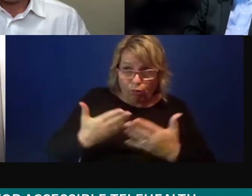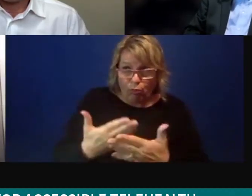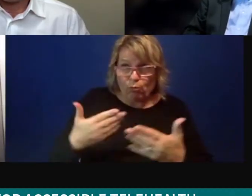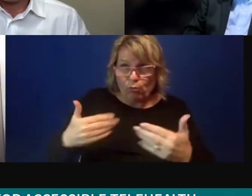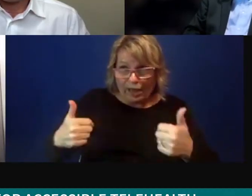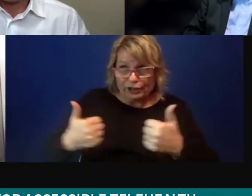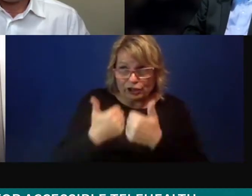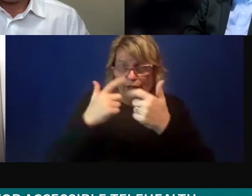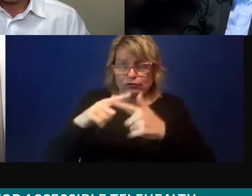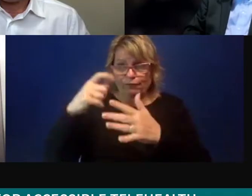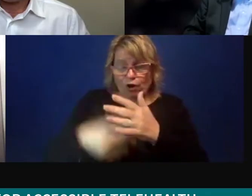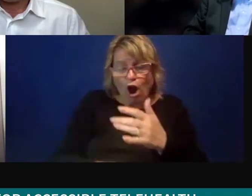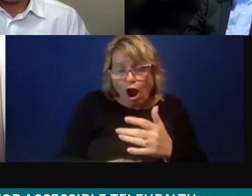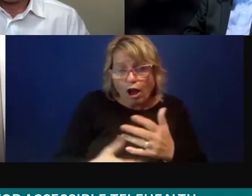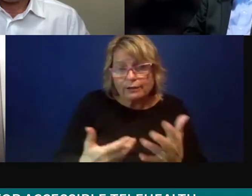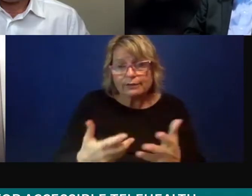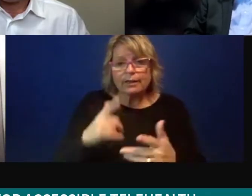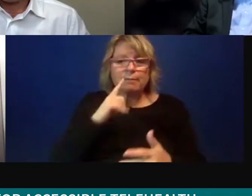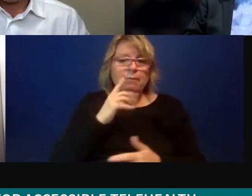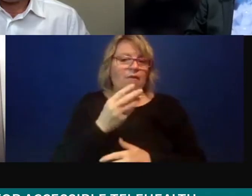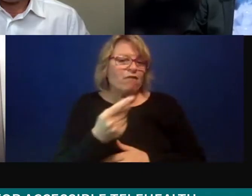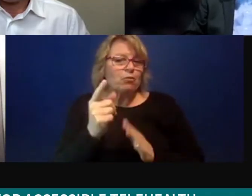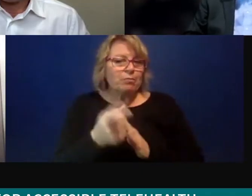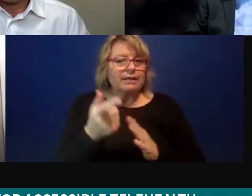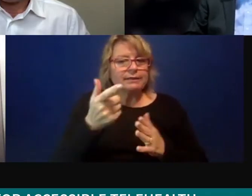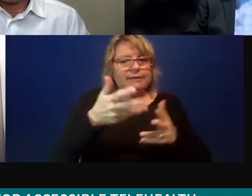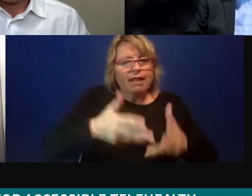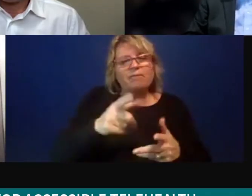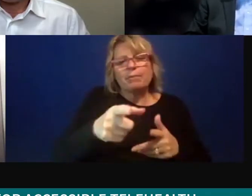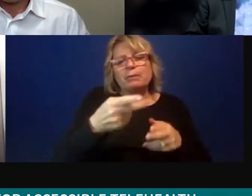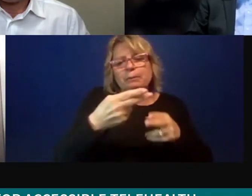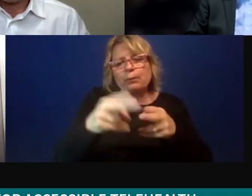maybe even though we only have a few minutes left, I'll ask each of you just speak briefly about,